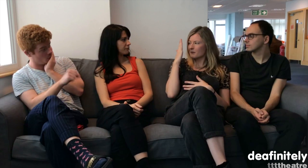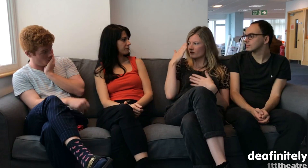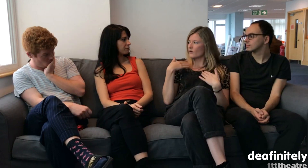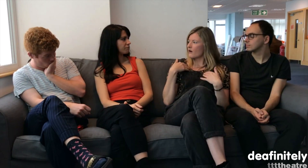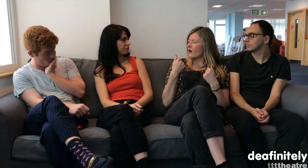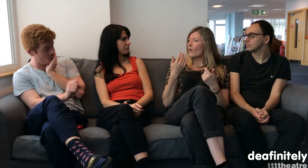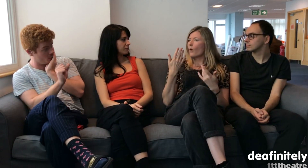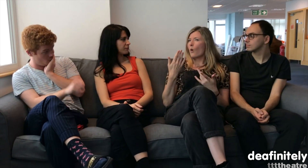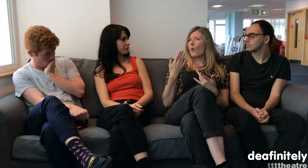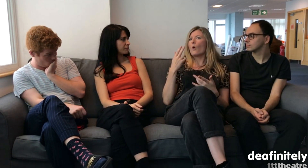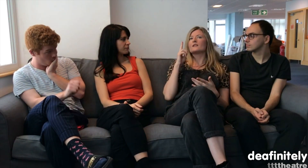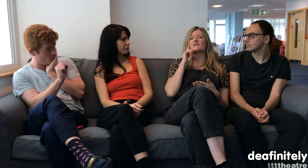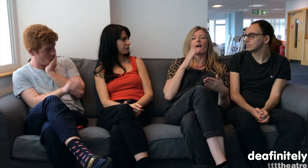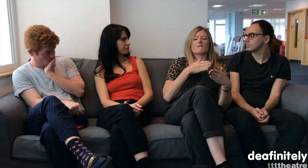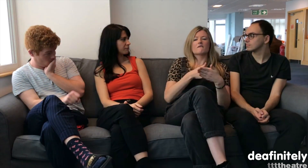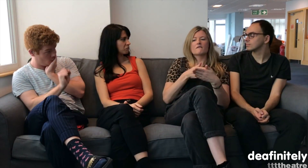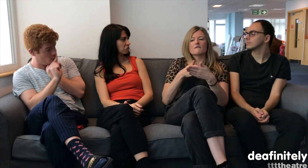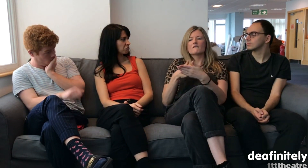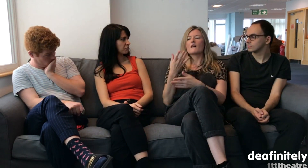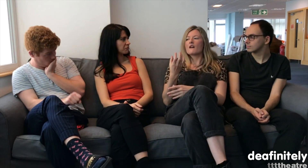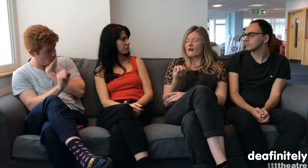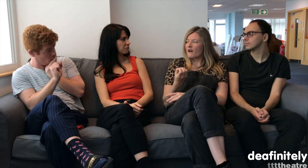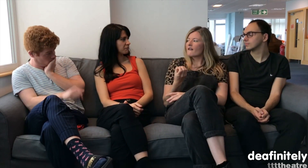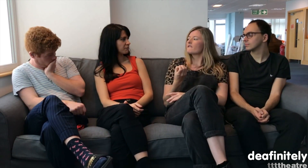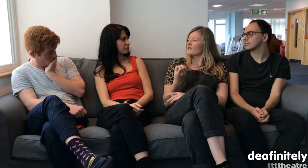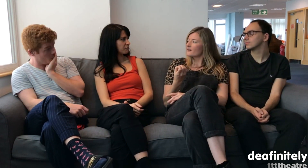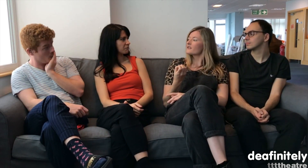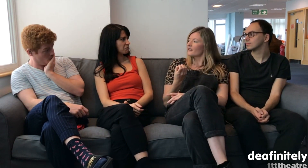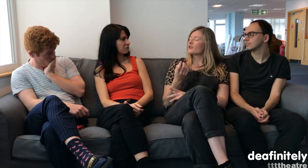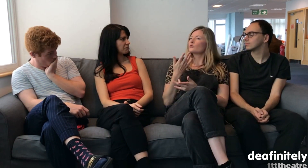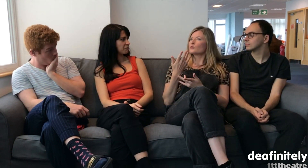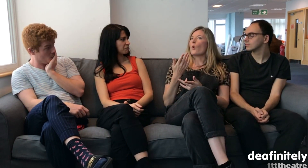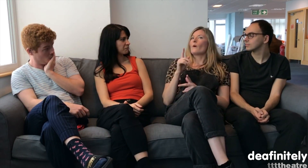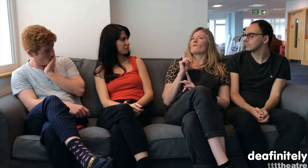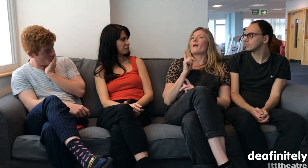who are very clueless about the fact that deaf people have a number of